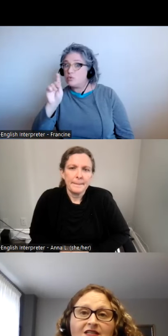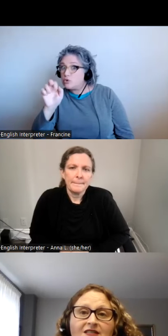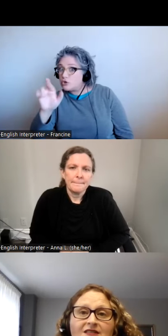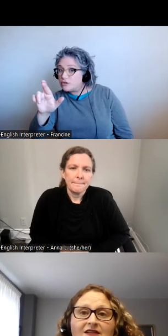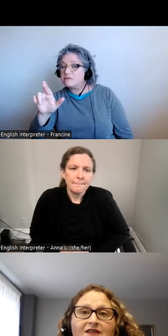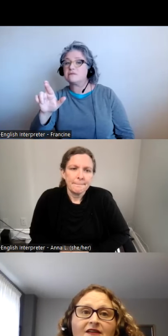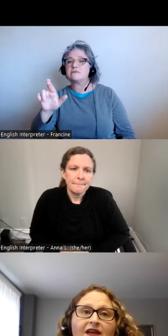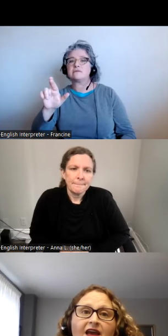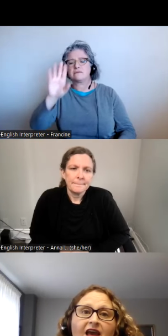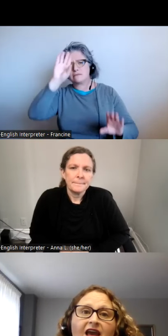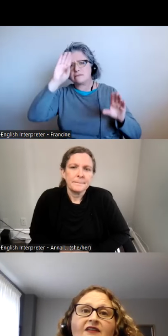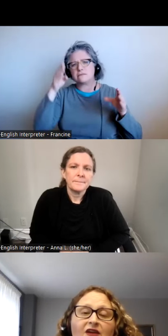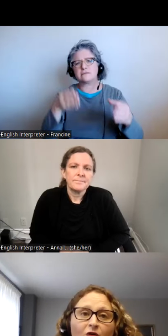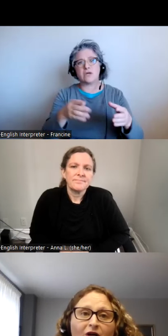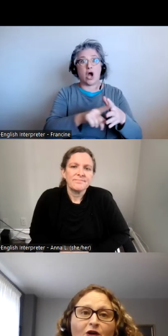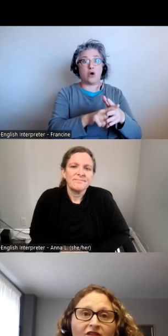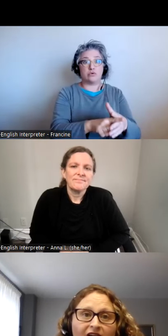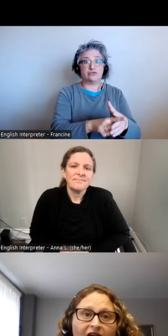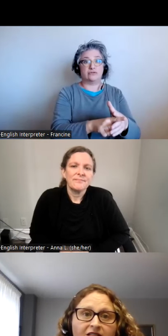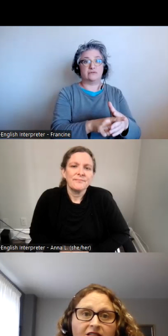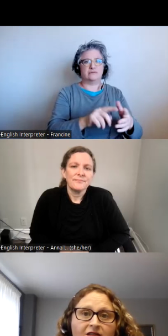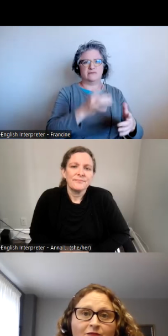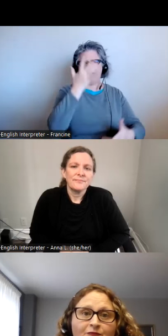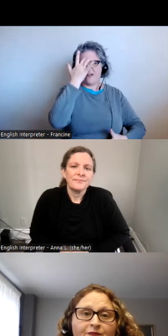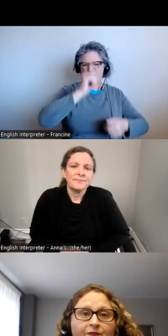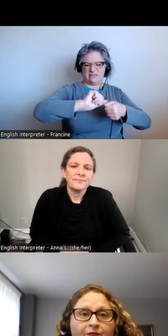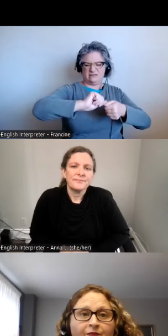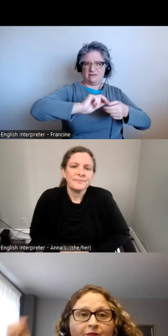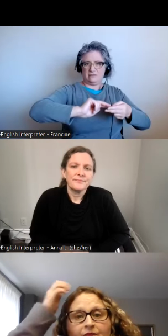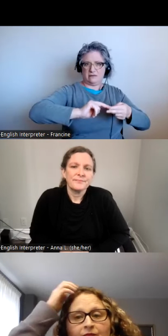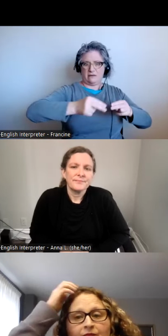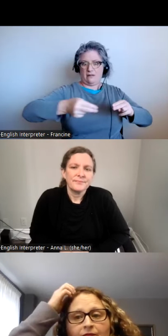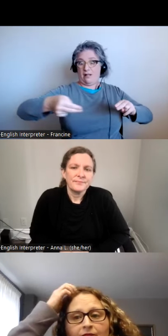earlier,